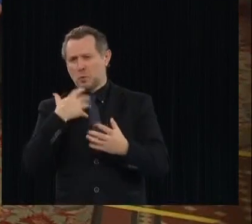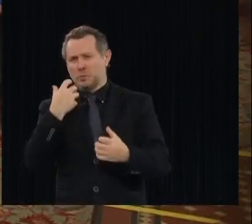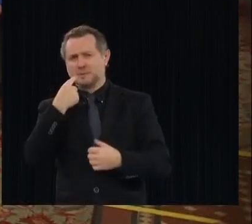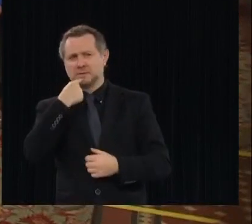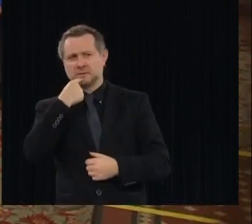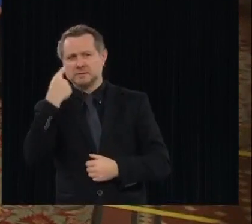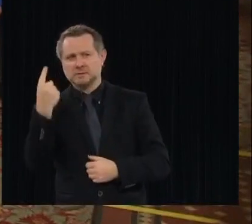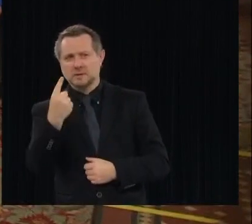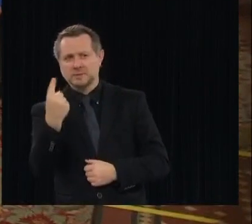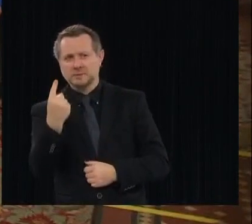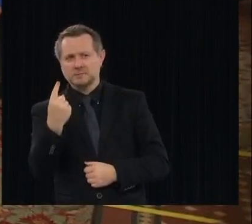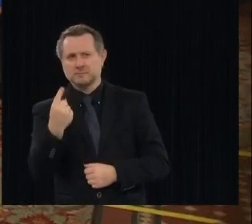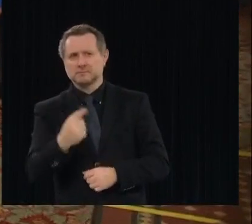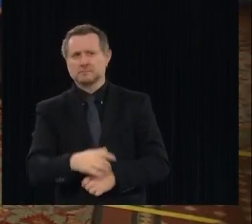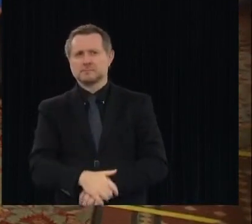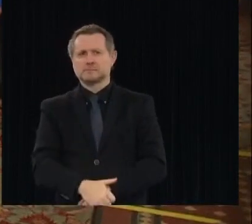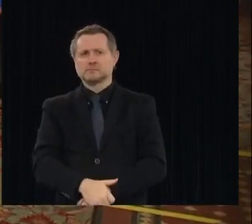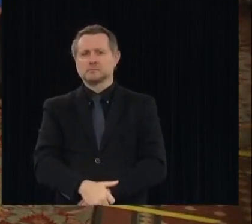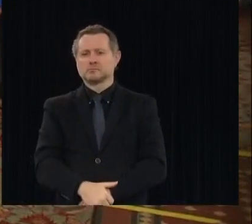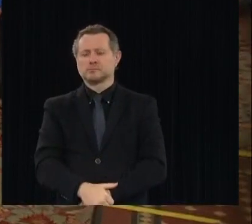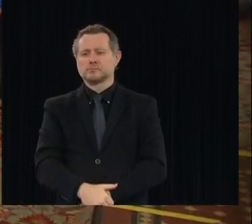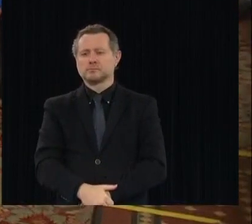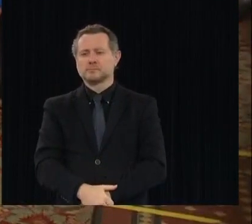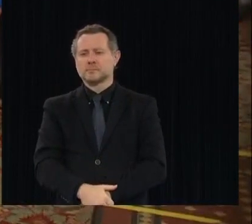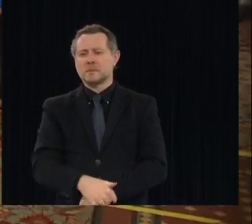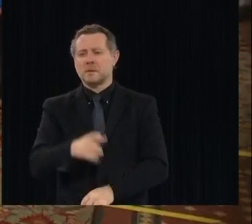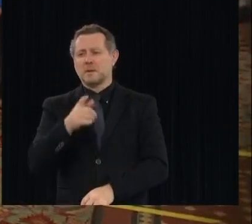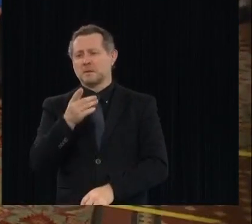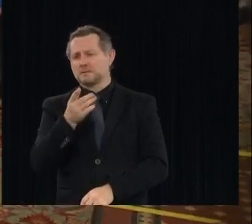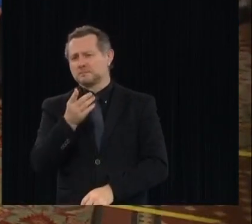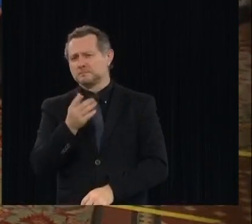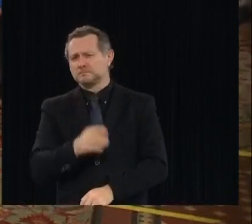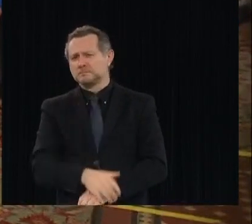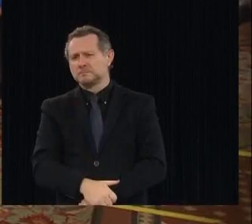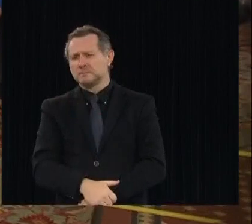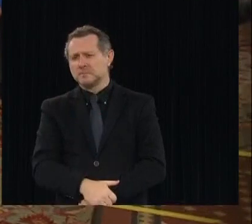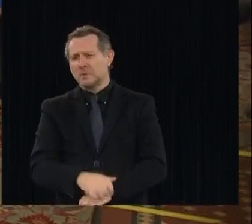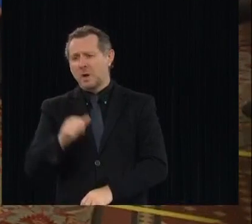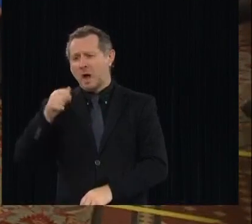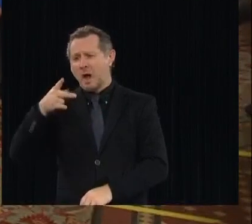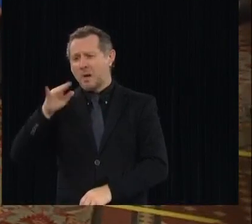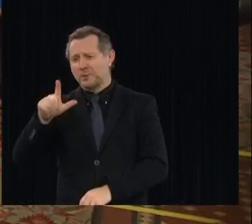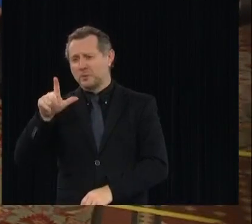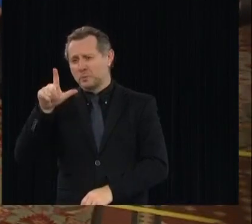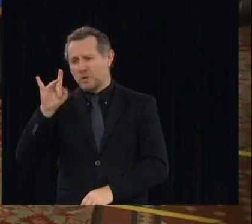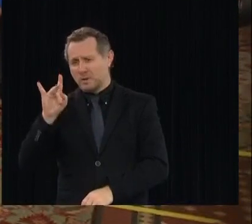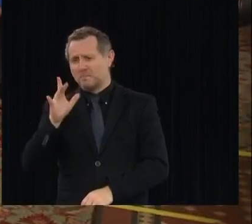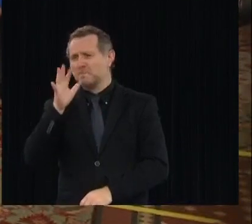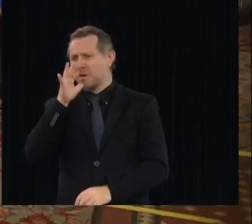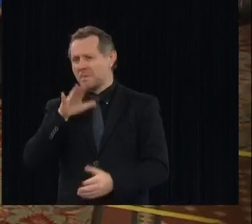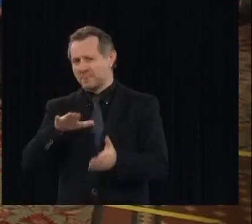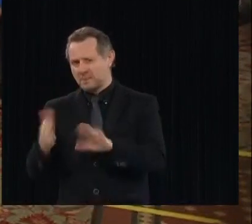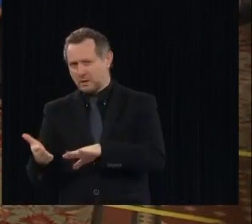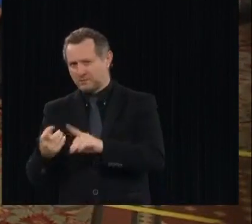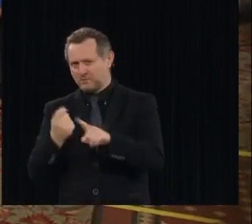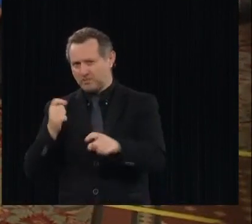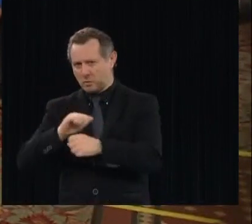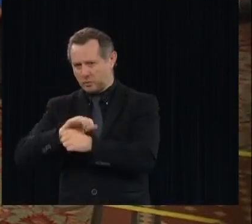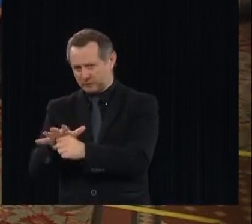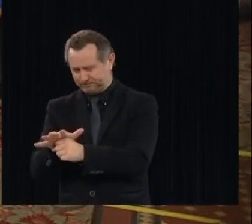SO -- GOVERNOR, I JUST WANT TO